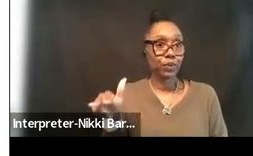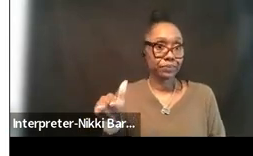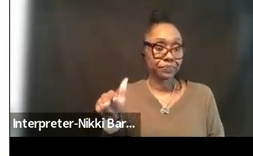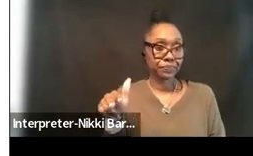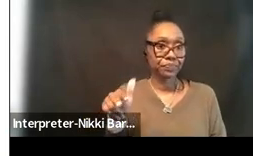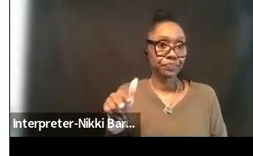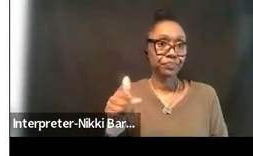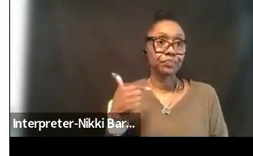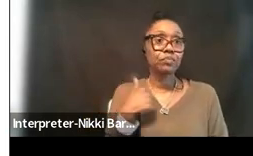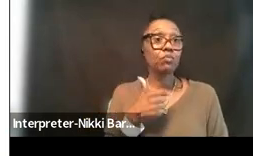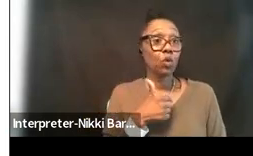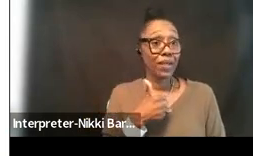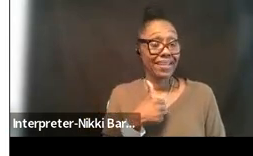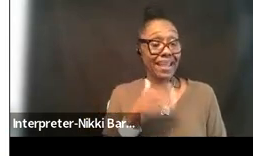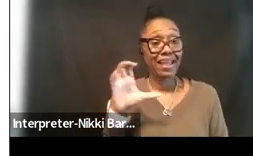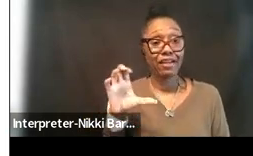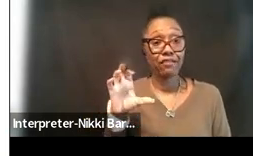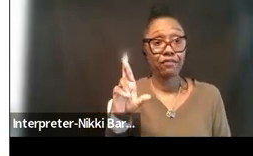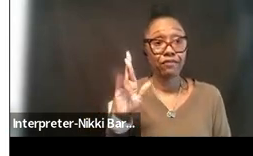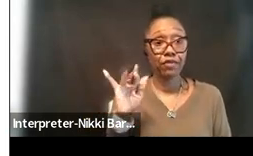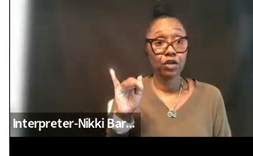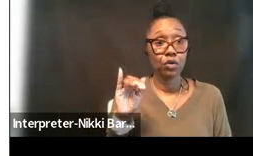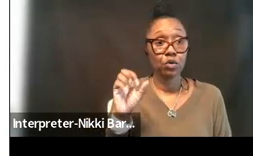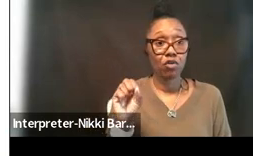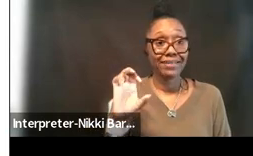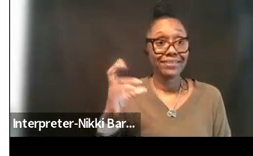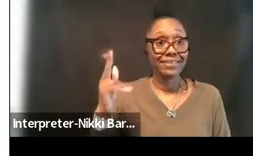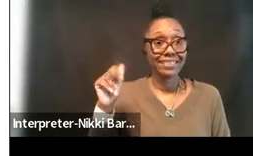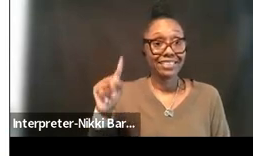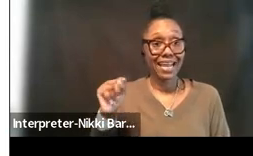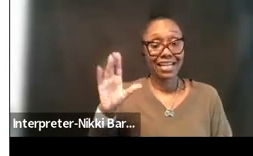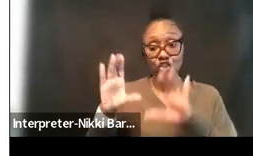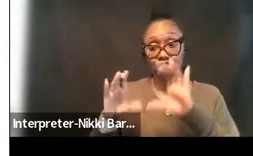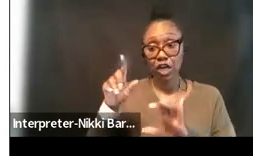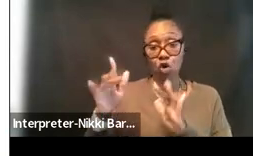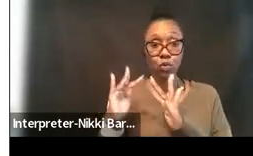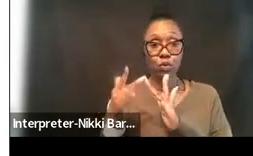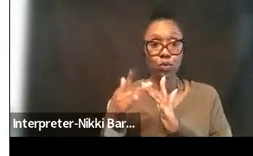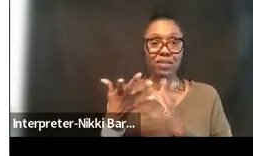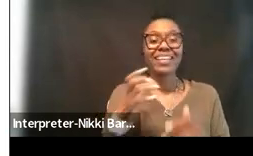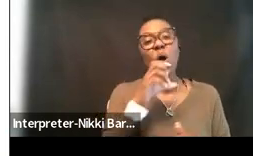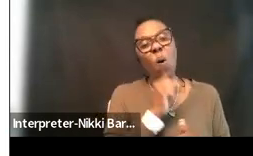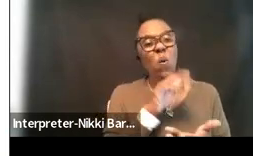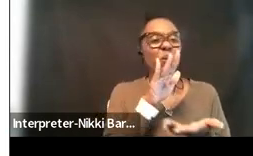We also have crisis chat available through our website. So that's kind of like the old school instant messenger chat.